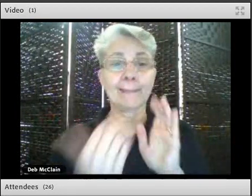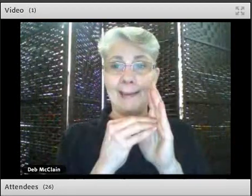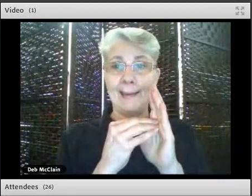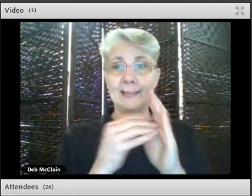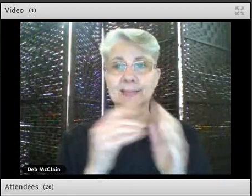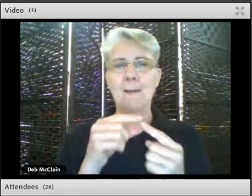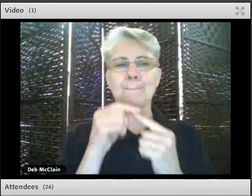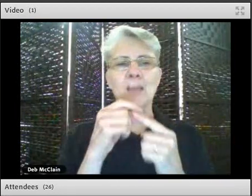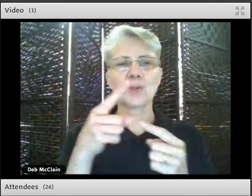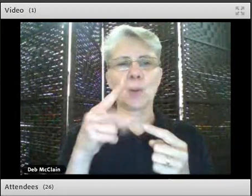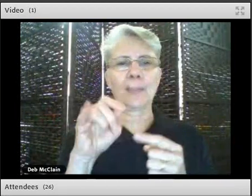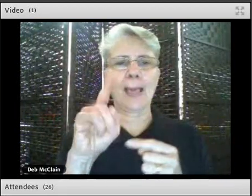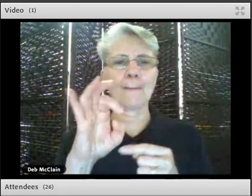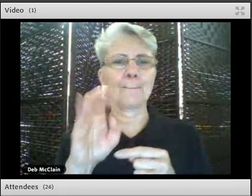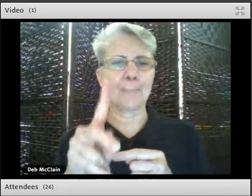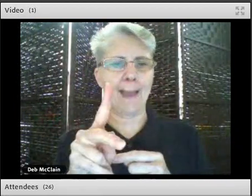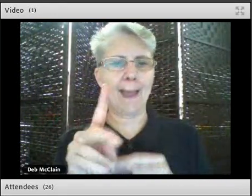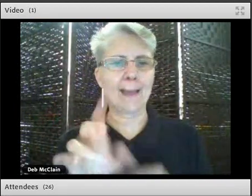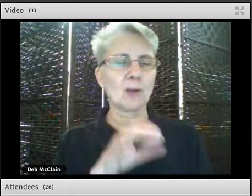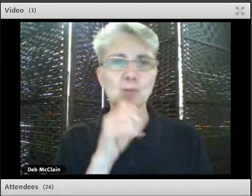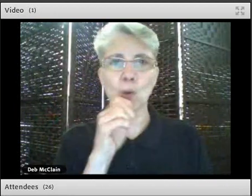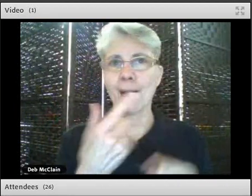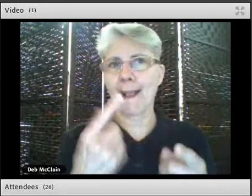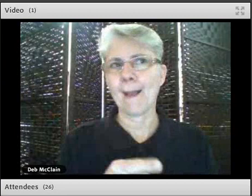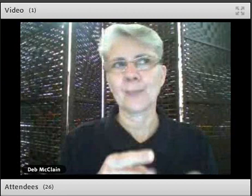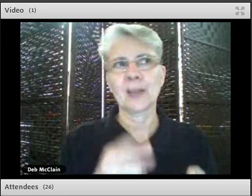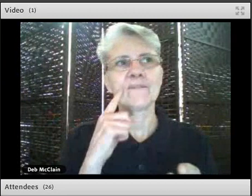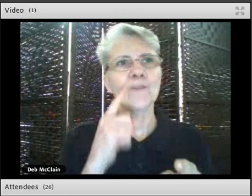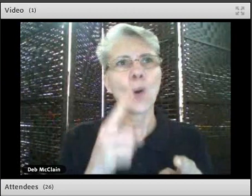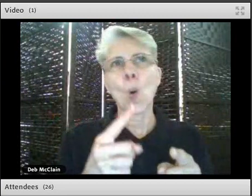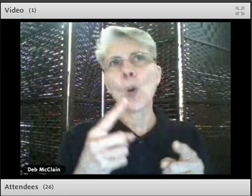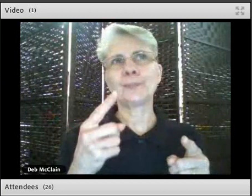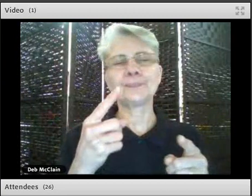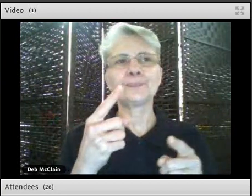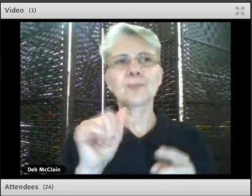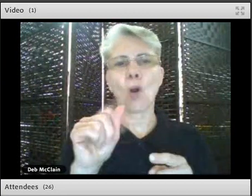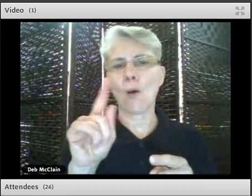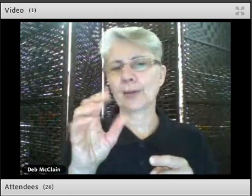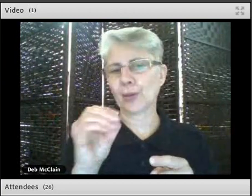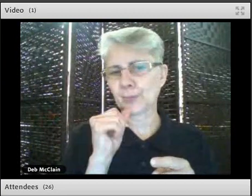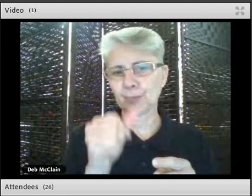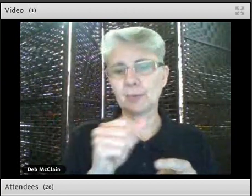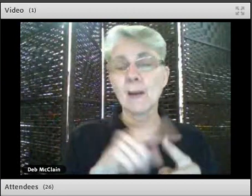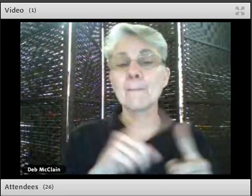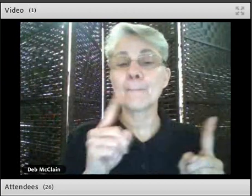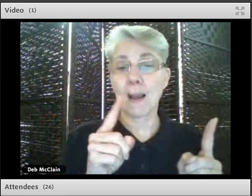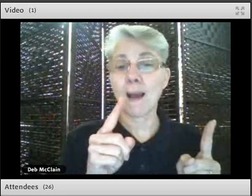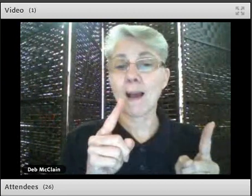you can certainly record it in subfield H. And then for Playaways specifically,